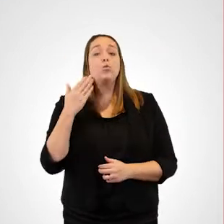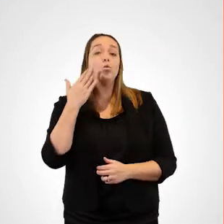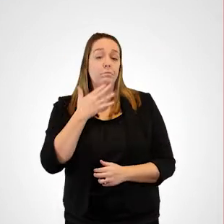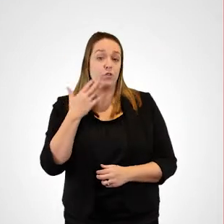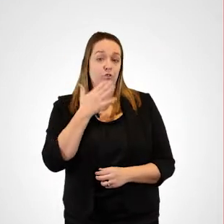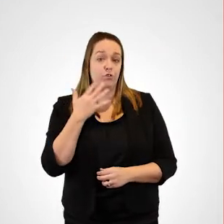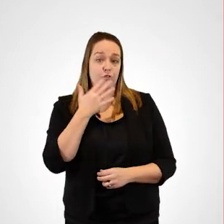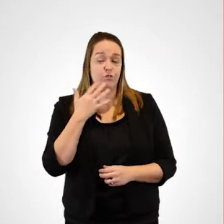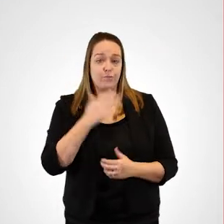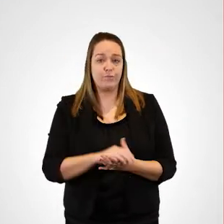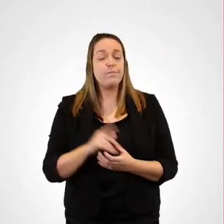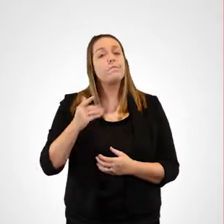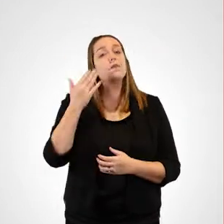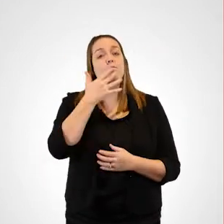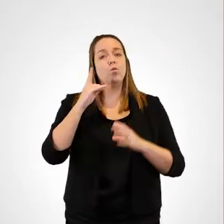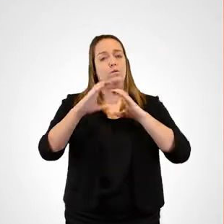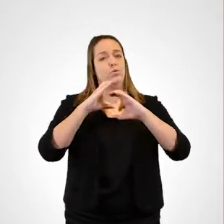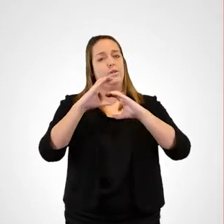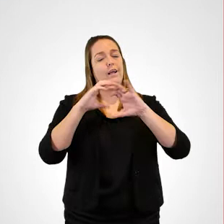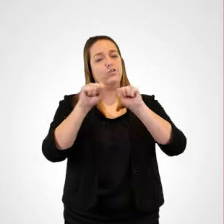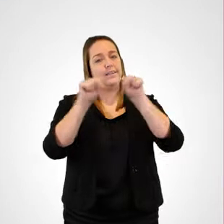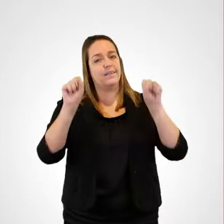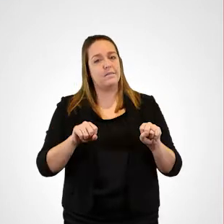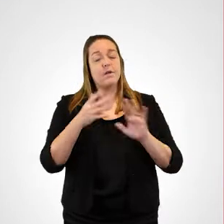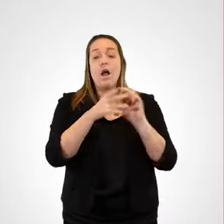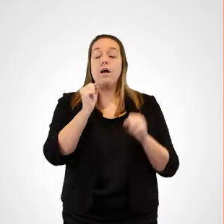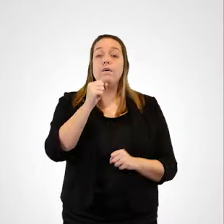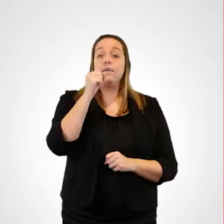Cued speech is a communication system that conveys spoken language using